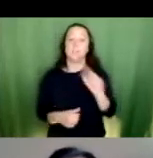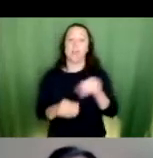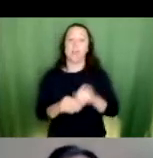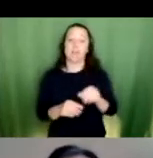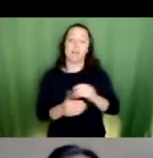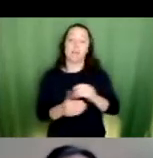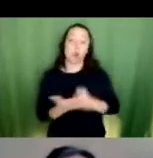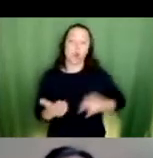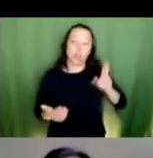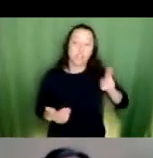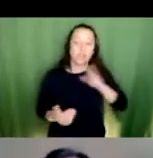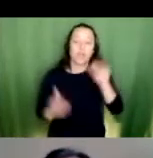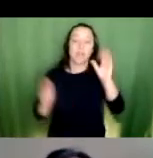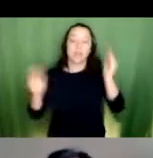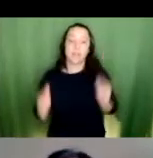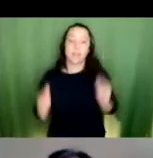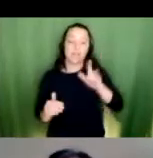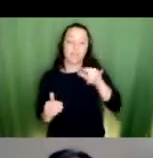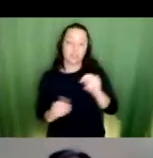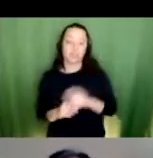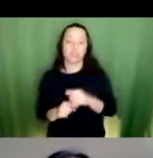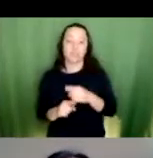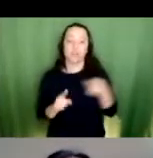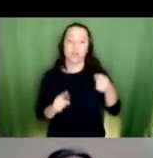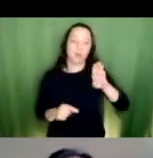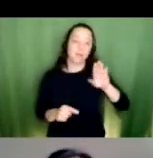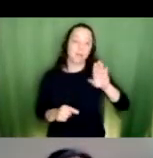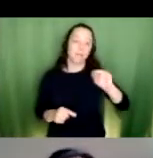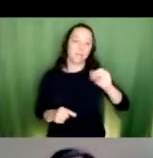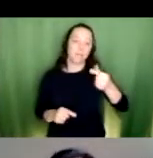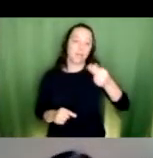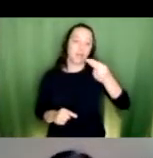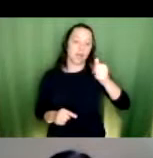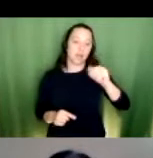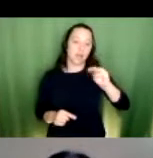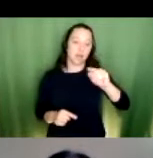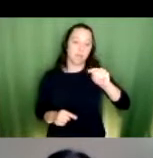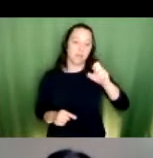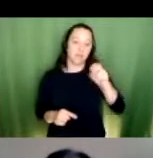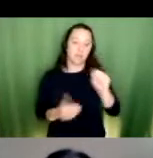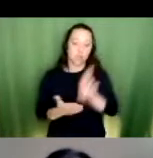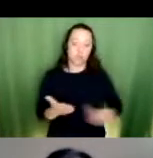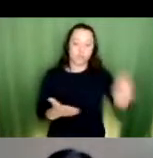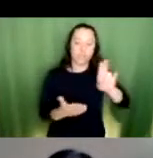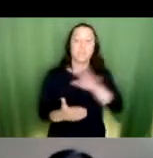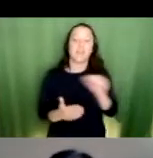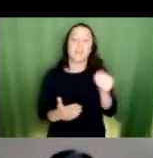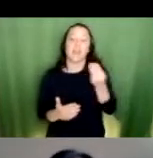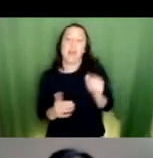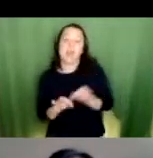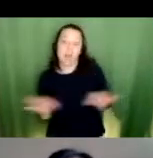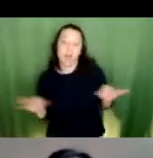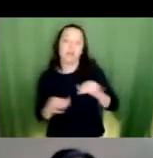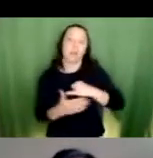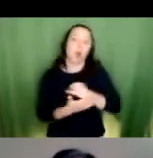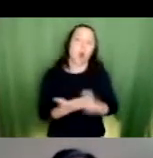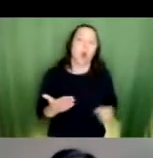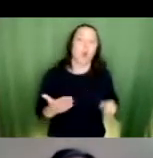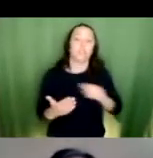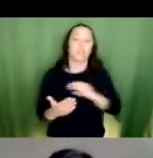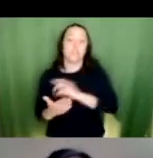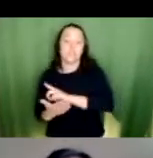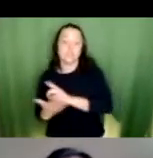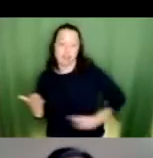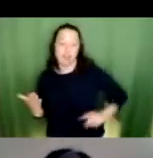from Binghamton University and a MA in Art Design Education from Rhode Island School of Design.